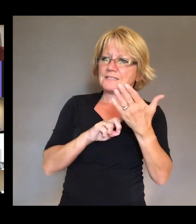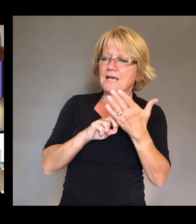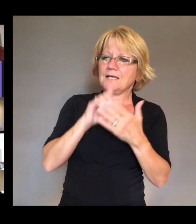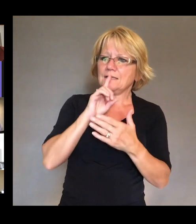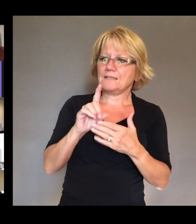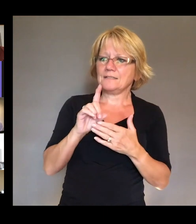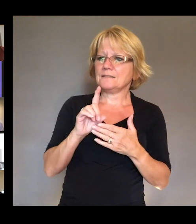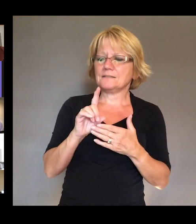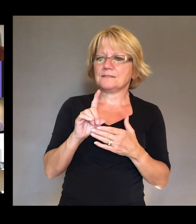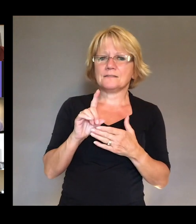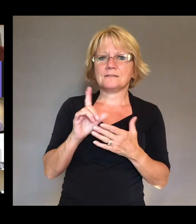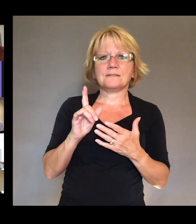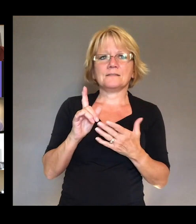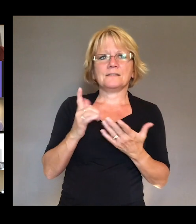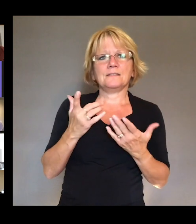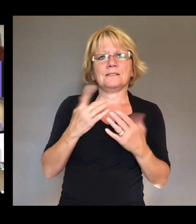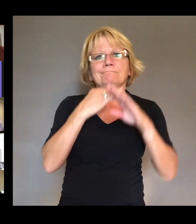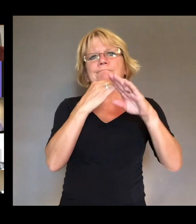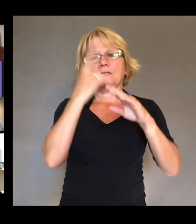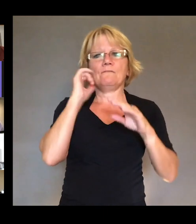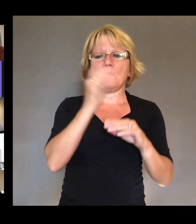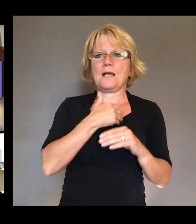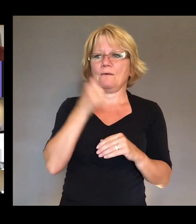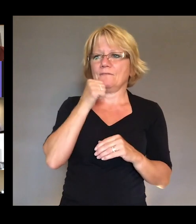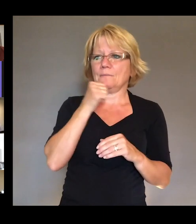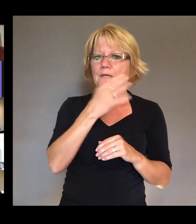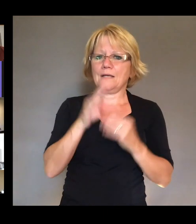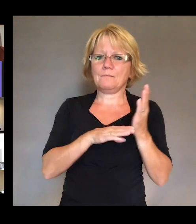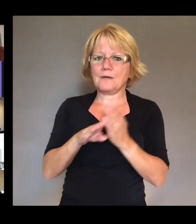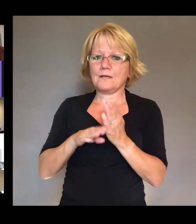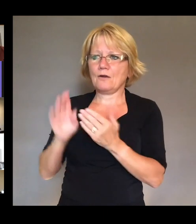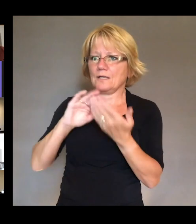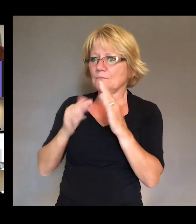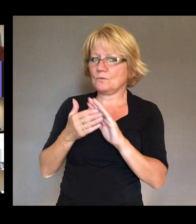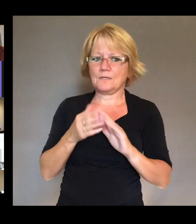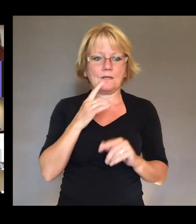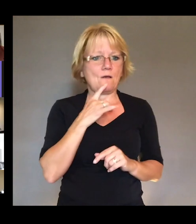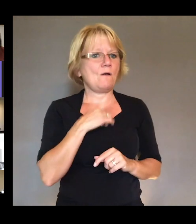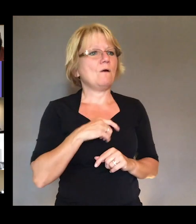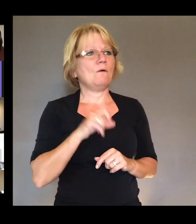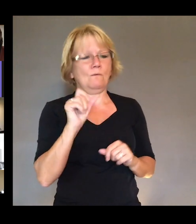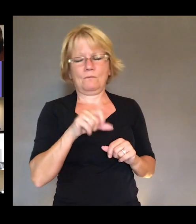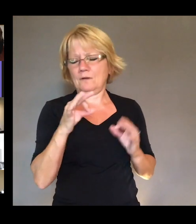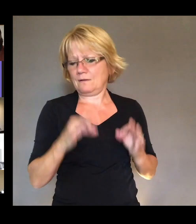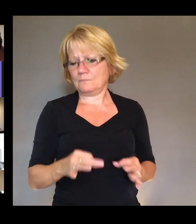is a disservice to our female and minority community? Oh, absolutely(laugh)